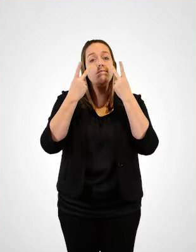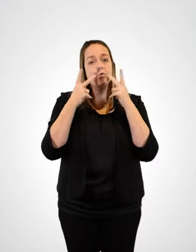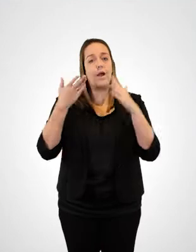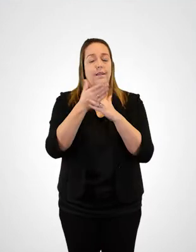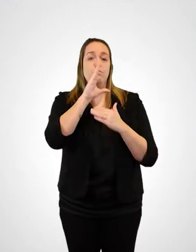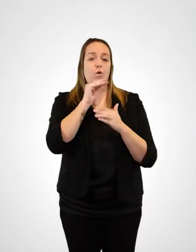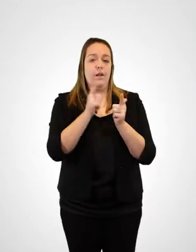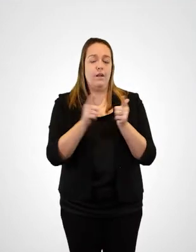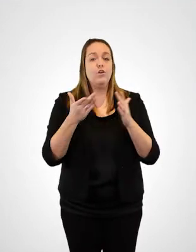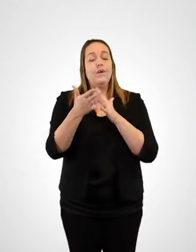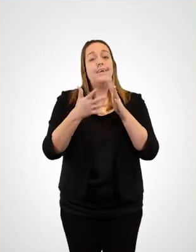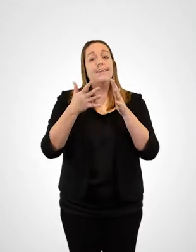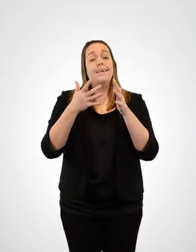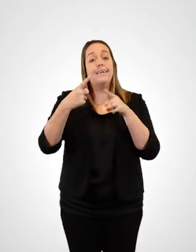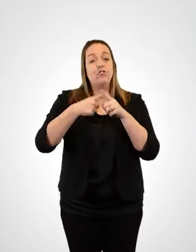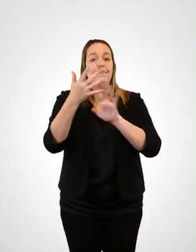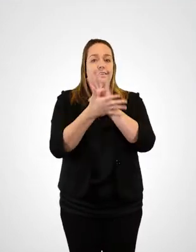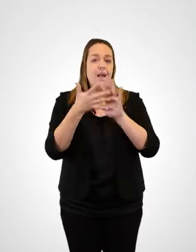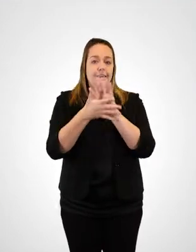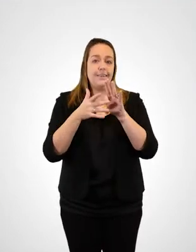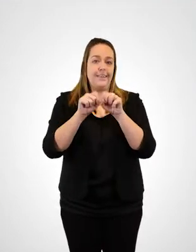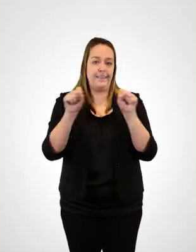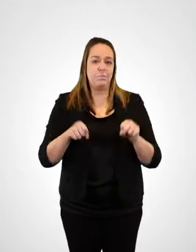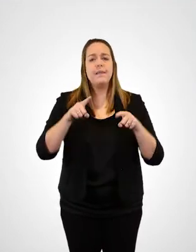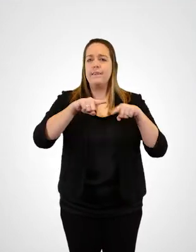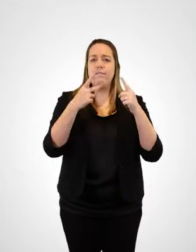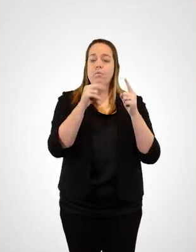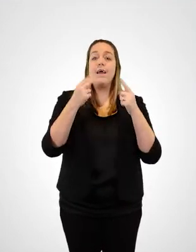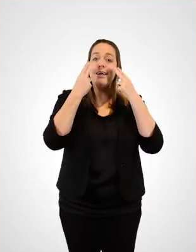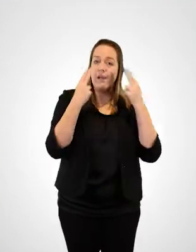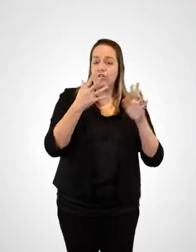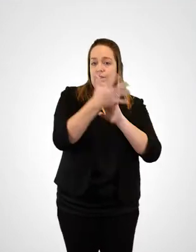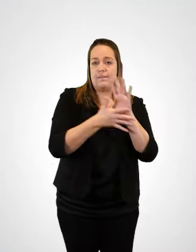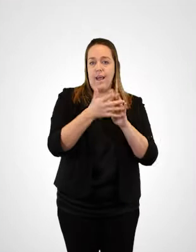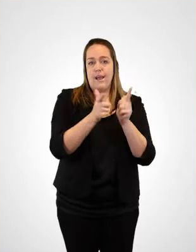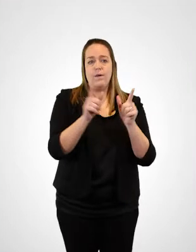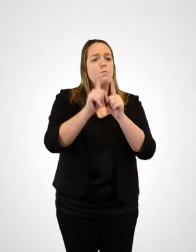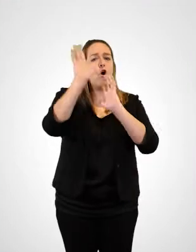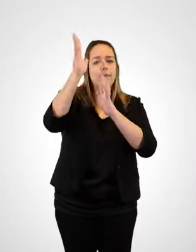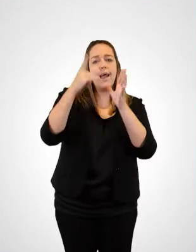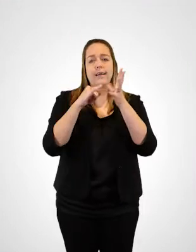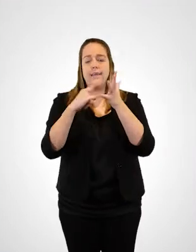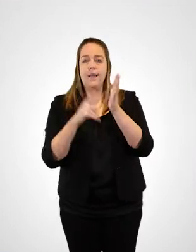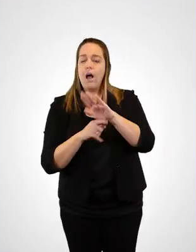is through English signed systems. Now, these are different than natural signed languages such as Auslan or ASL.